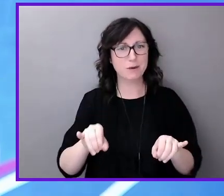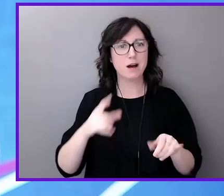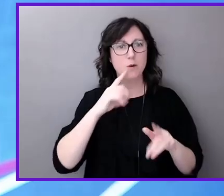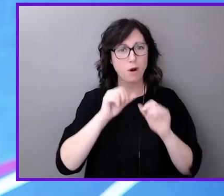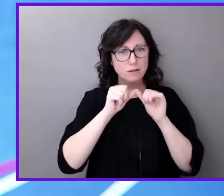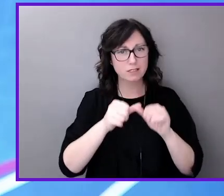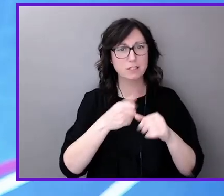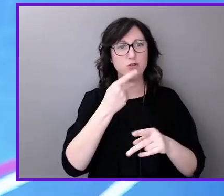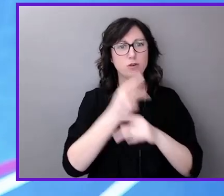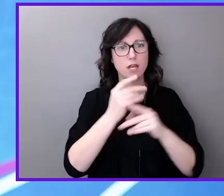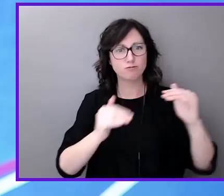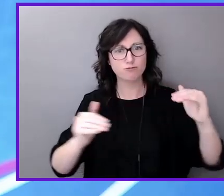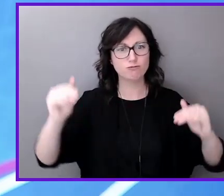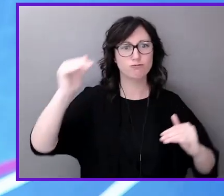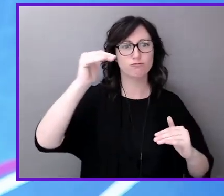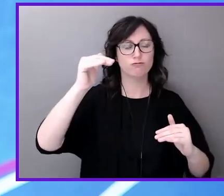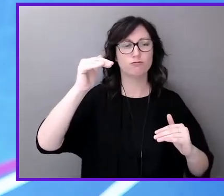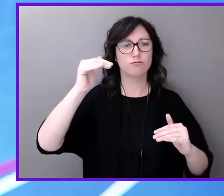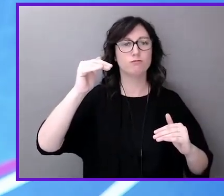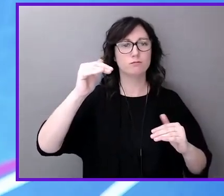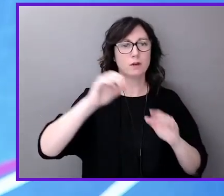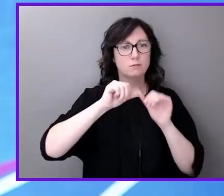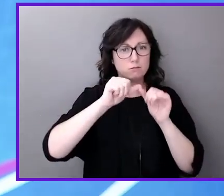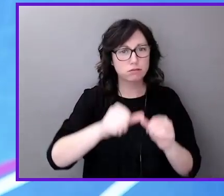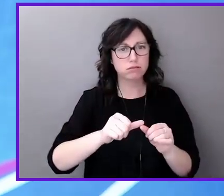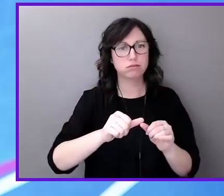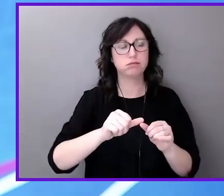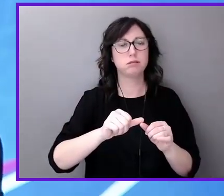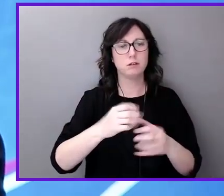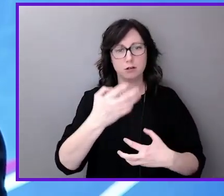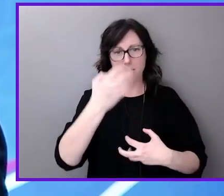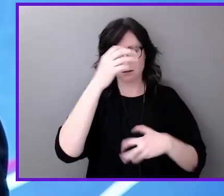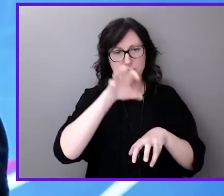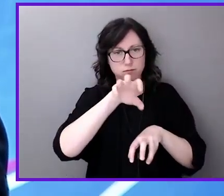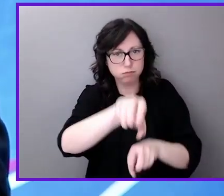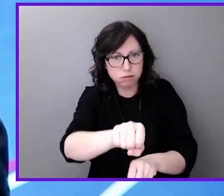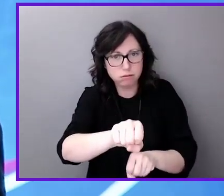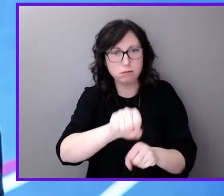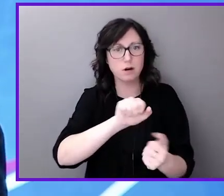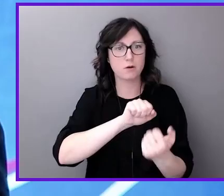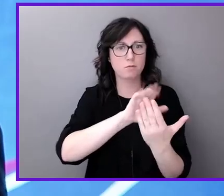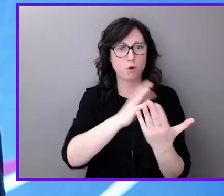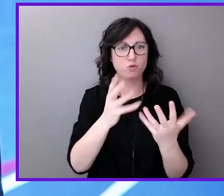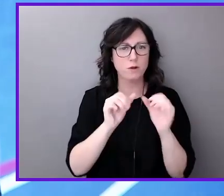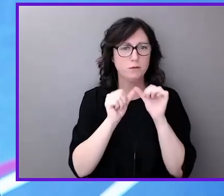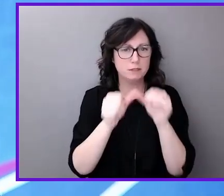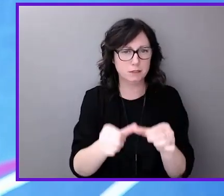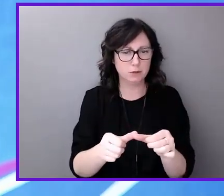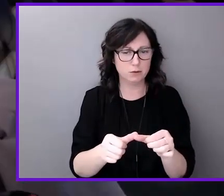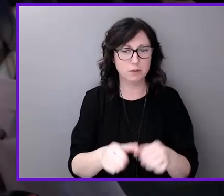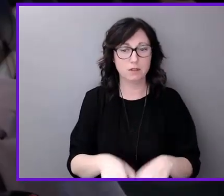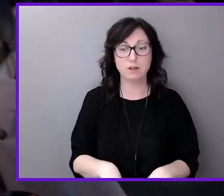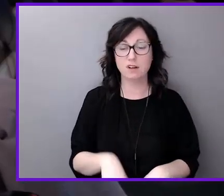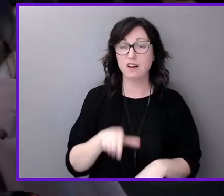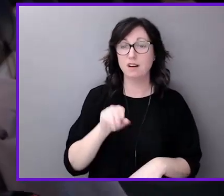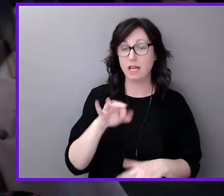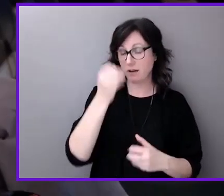the privilege of a dominant colonial discourse on arts and culture. The work to decolonize the culture has already begun.